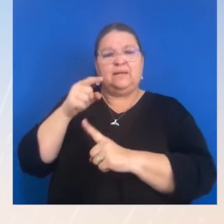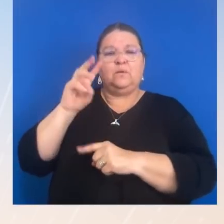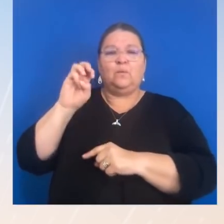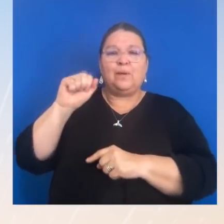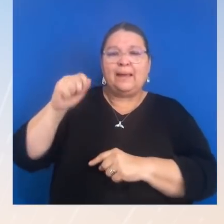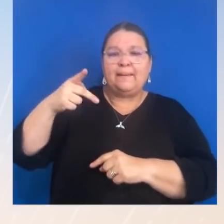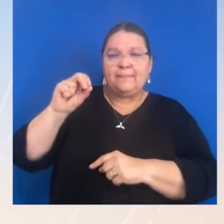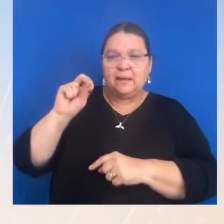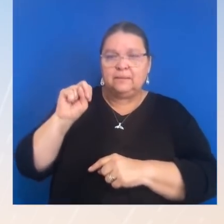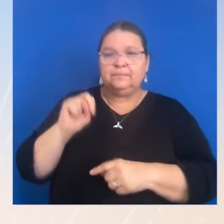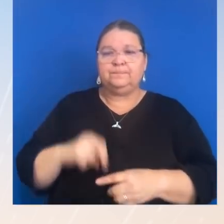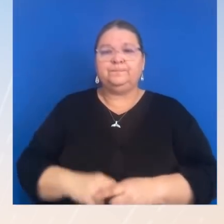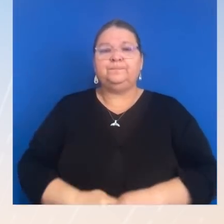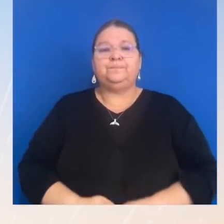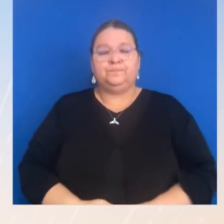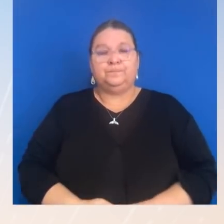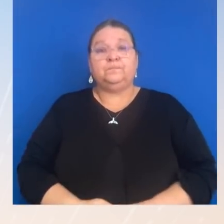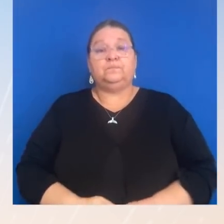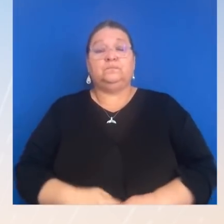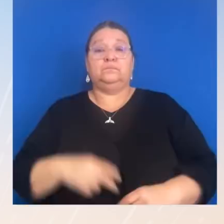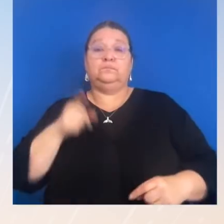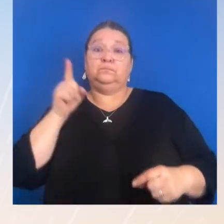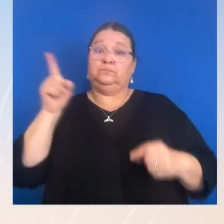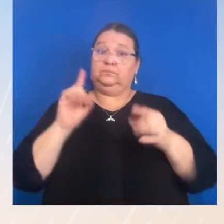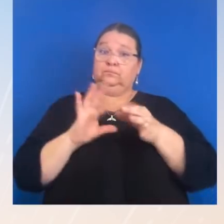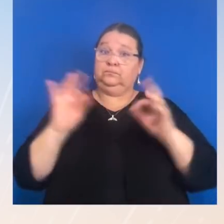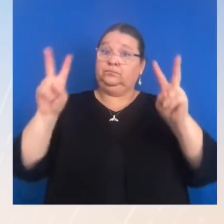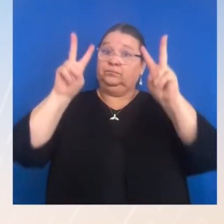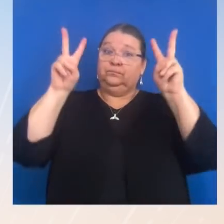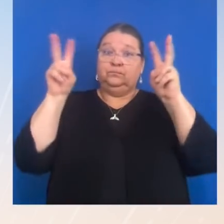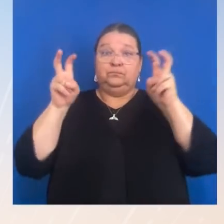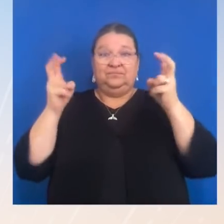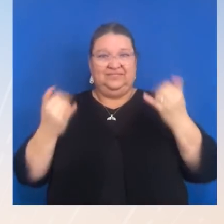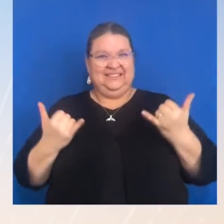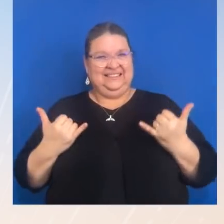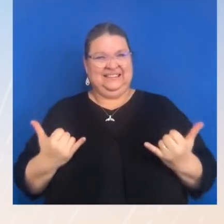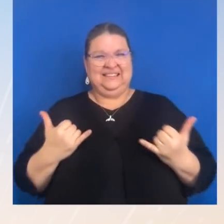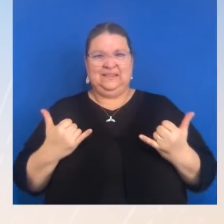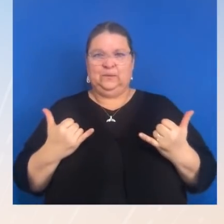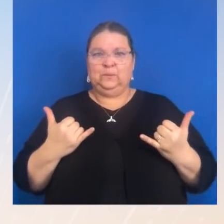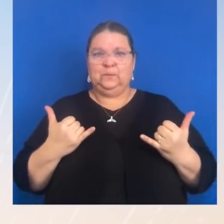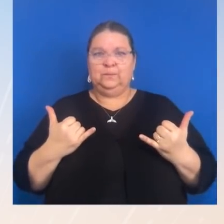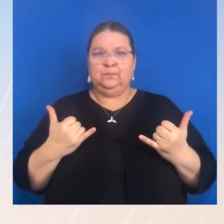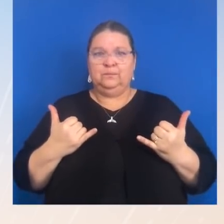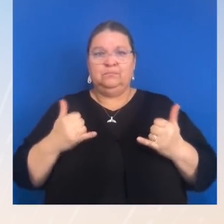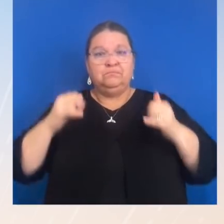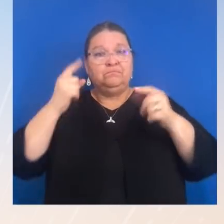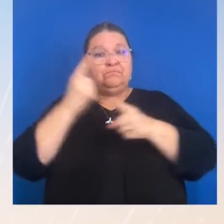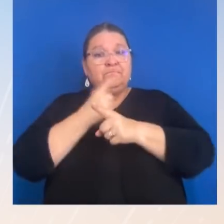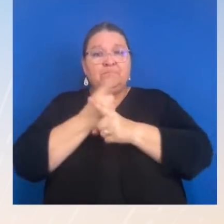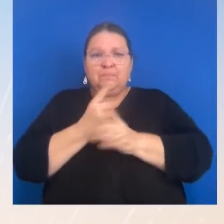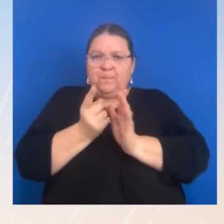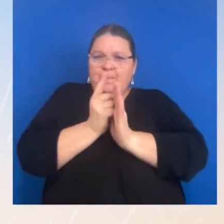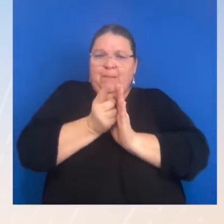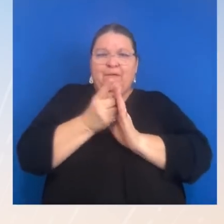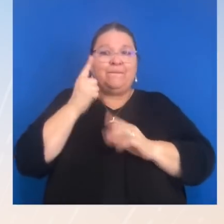It's time for him to be fearful of what we might do." Why is it not a risk -- a higher risk to wait?